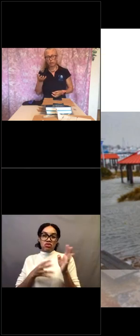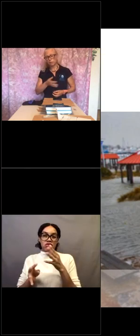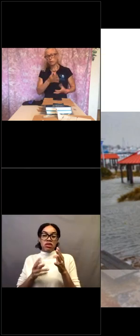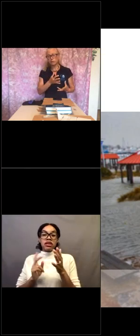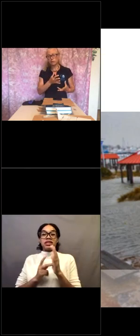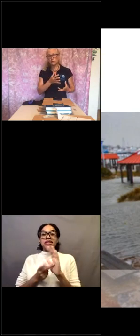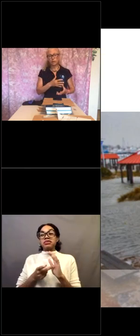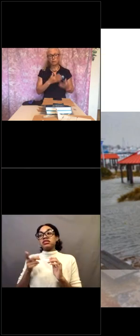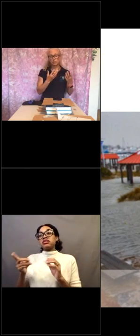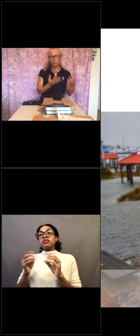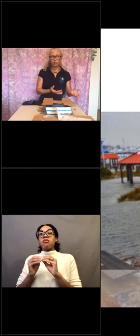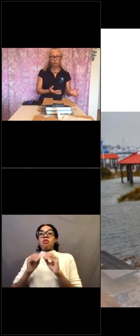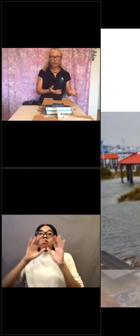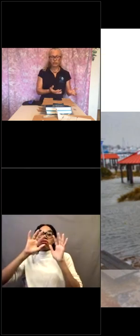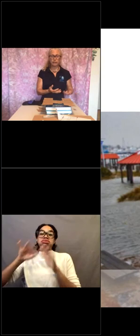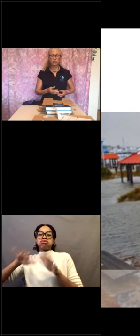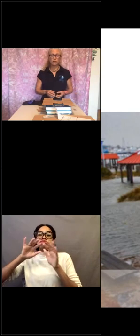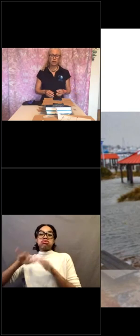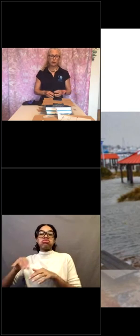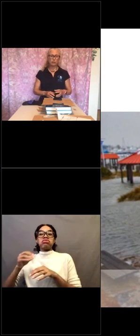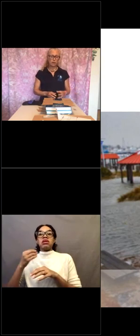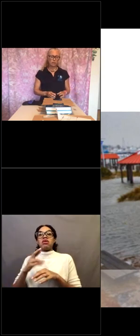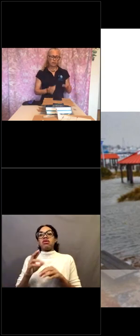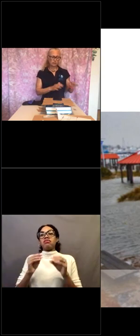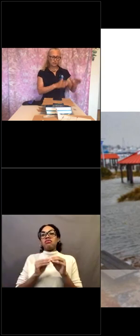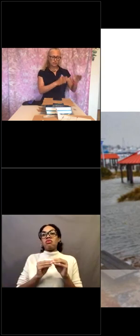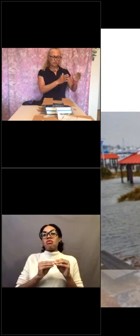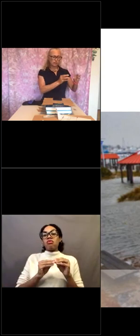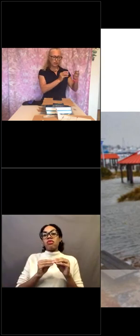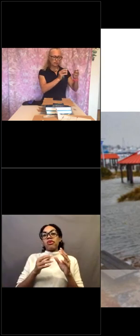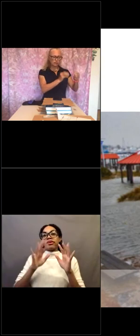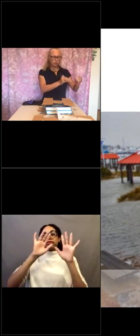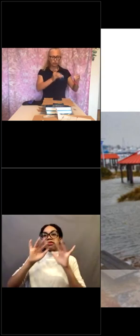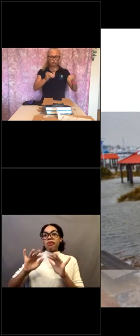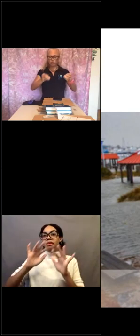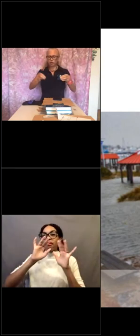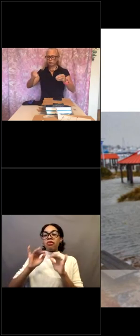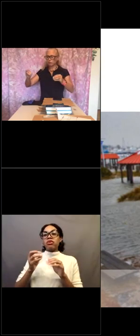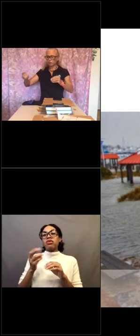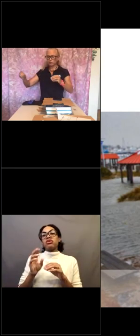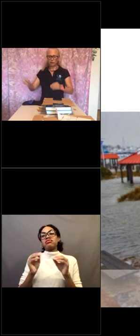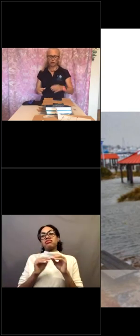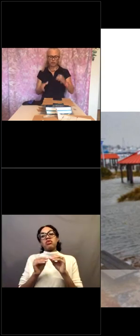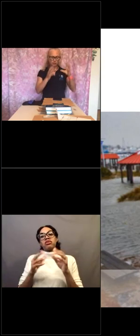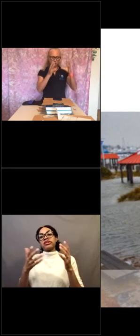they might be windy or they might dump more rain. But instead of kind of small storms periodically,